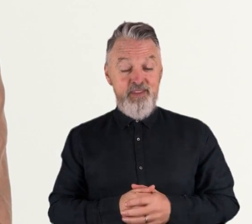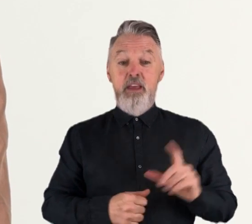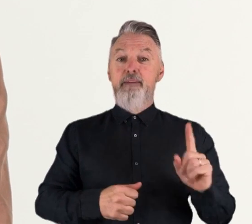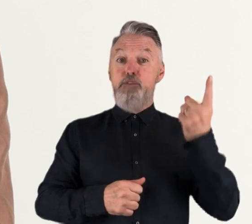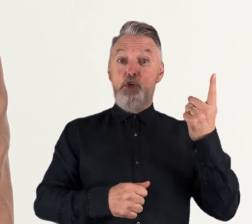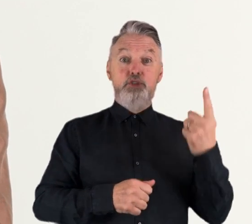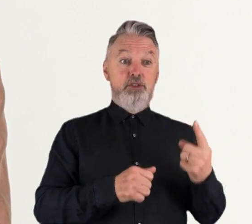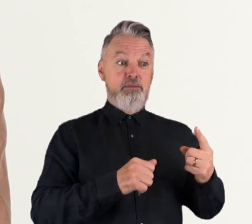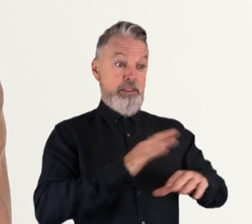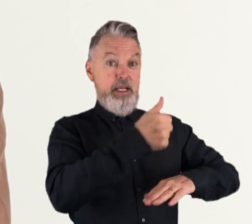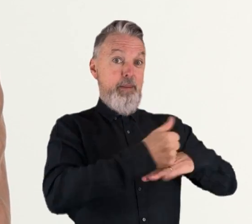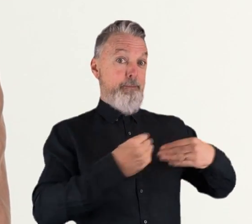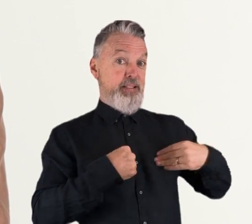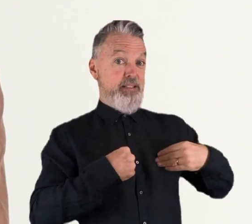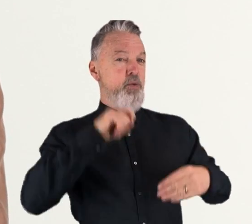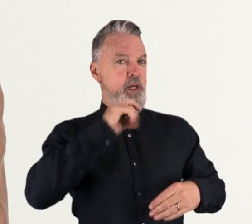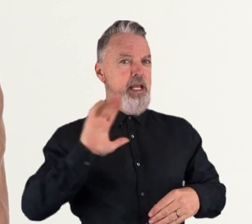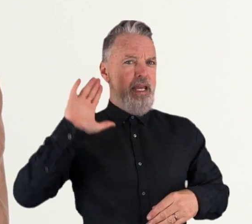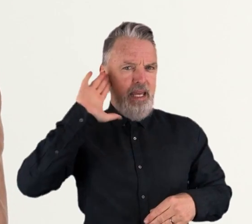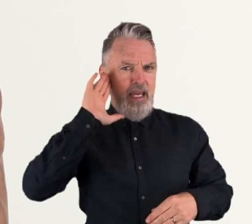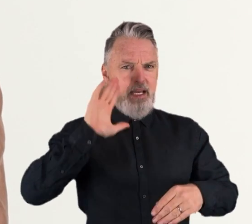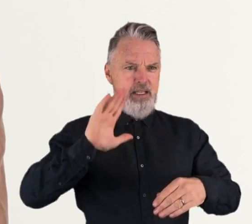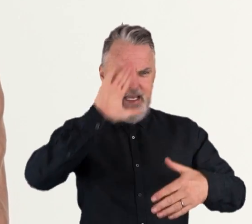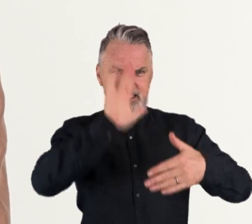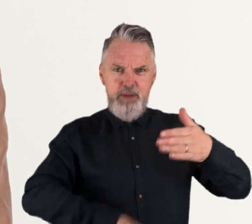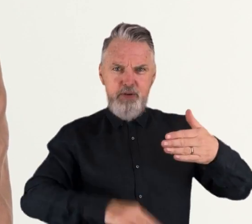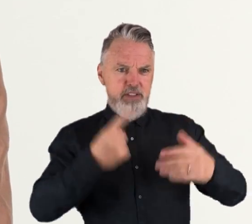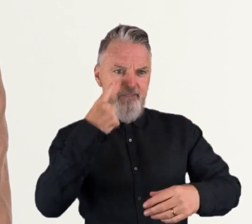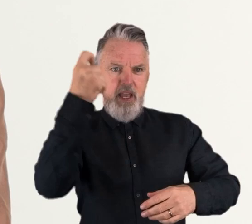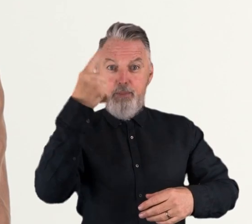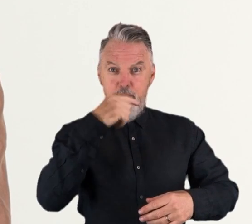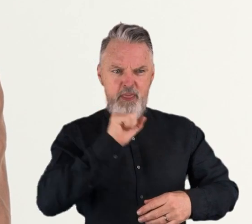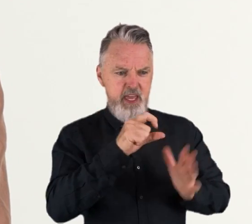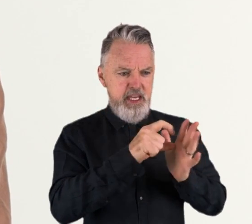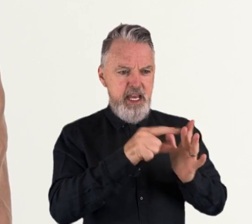we'll hear from experienced founders who have turned their digital product and e-commerce expertise